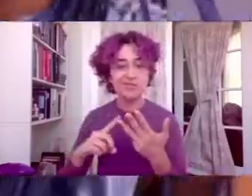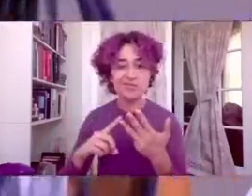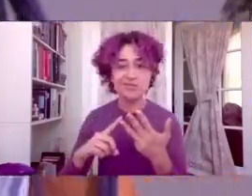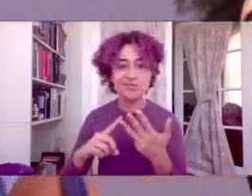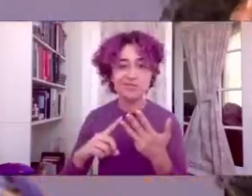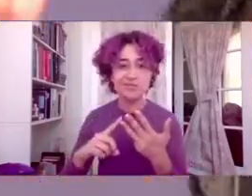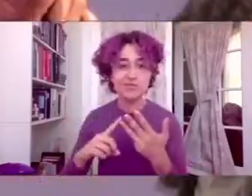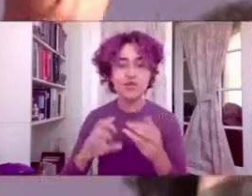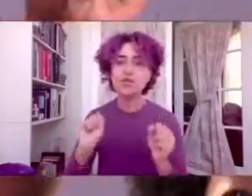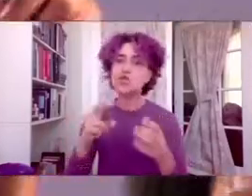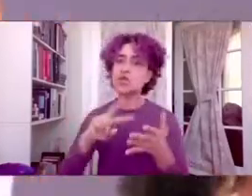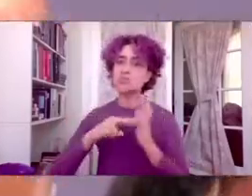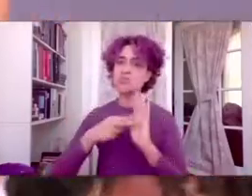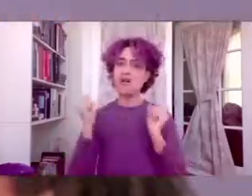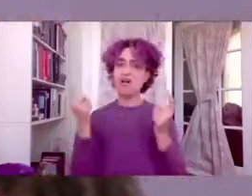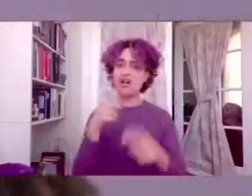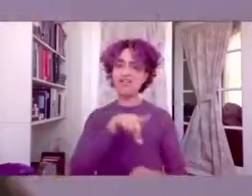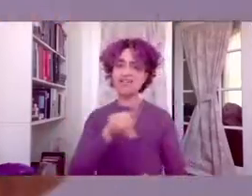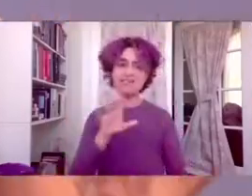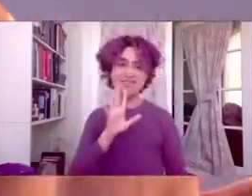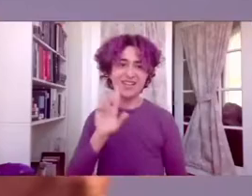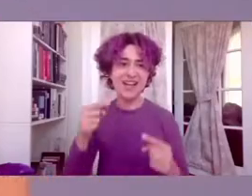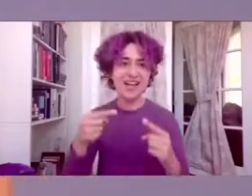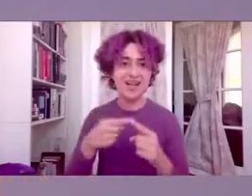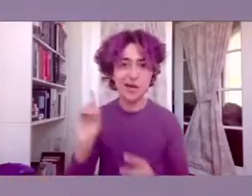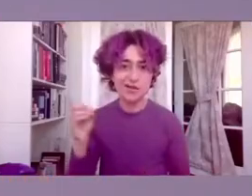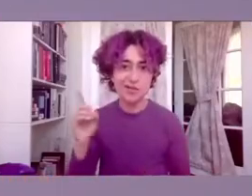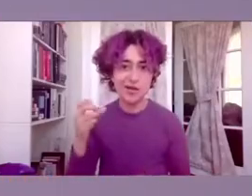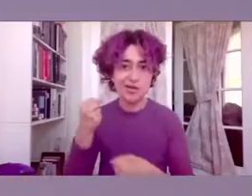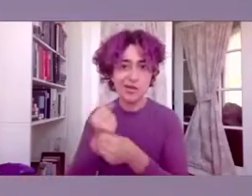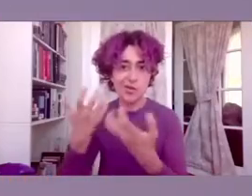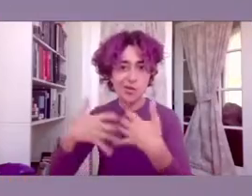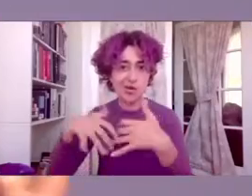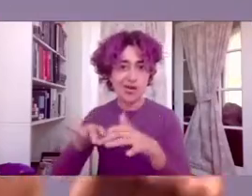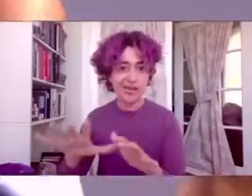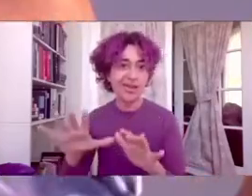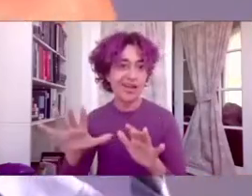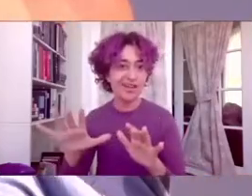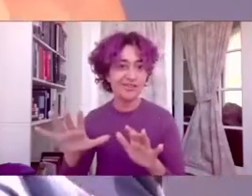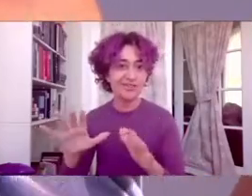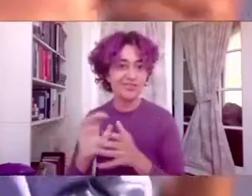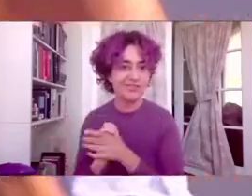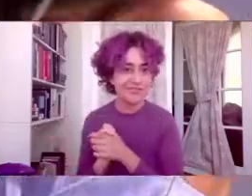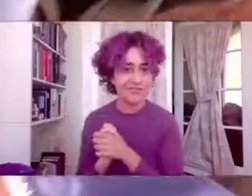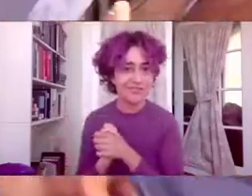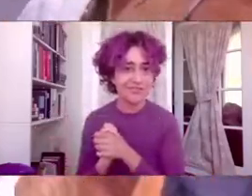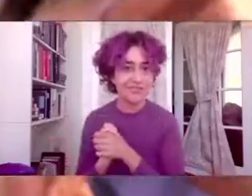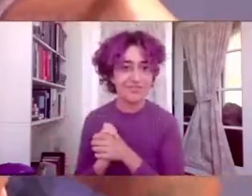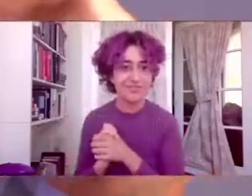So, you mean all of y'all are talking about democracy work down at the club. At the club? With the lines?